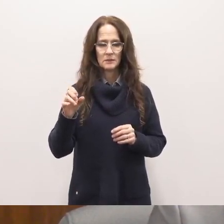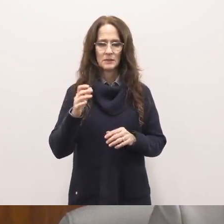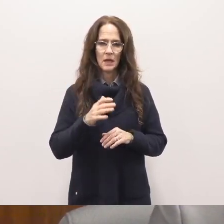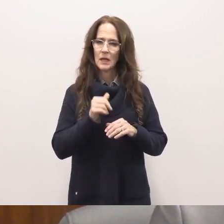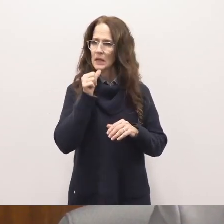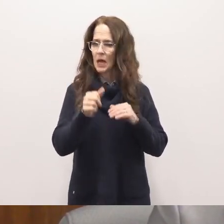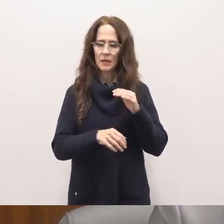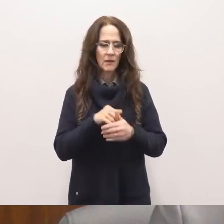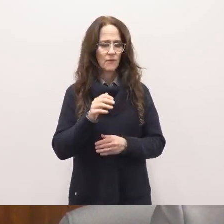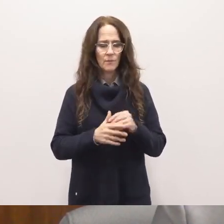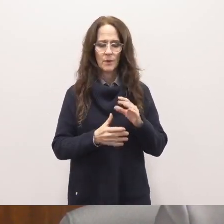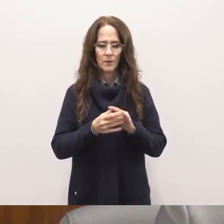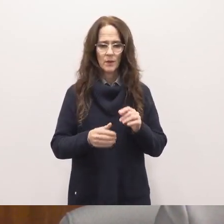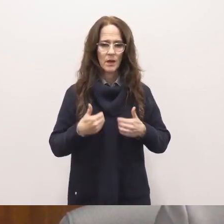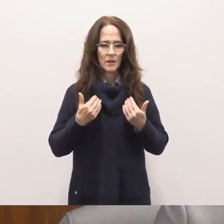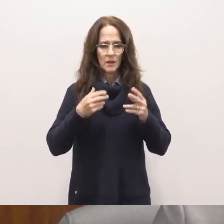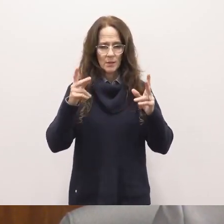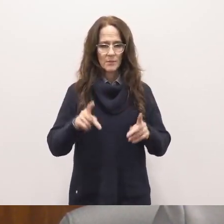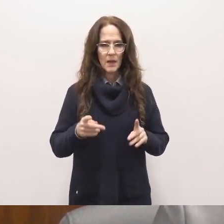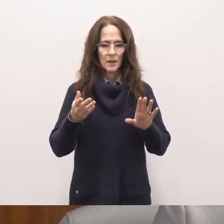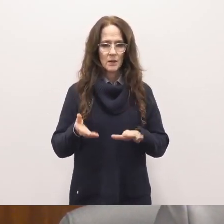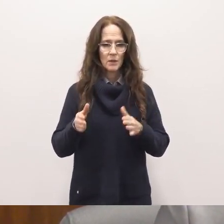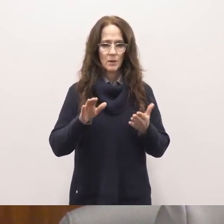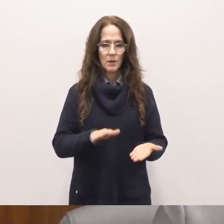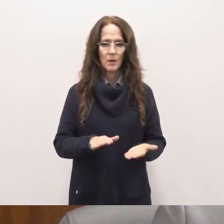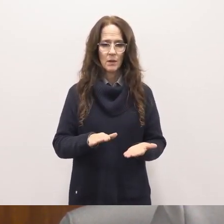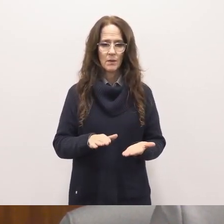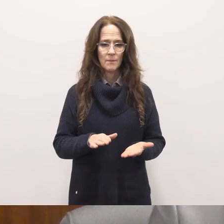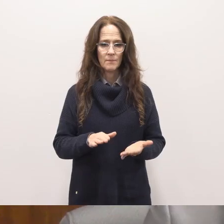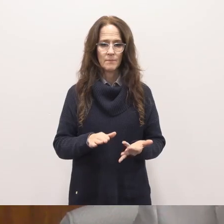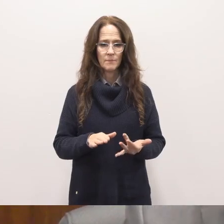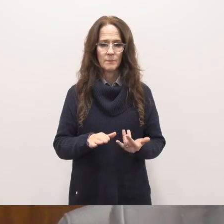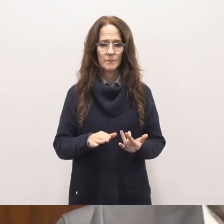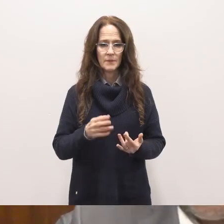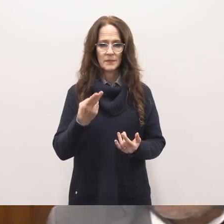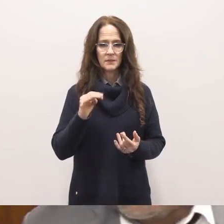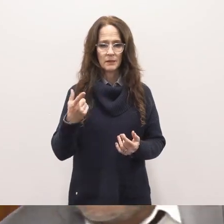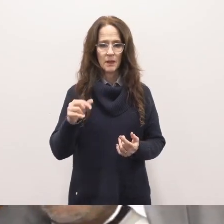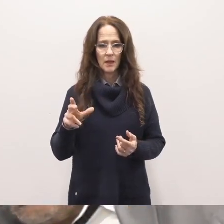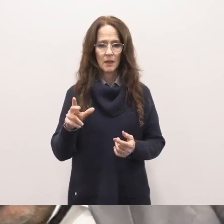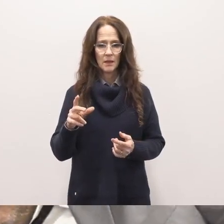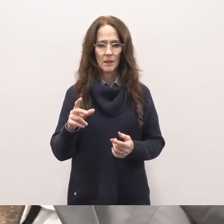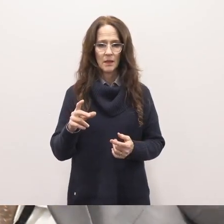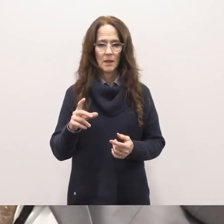as it was a young man who passed away in Signal Hill at the hands of the police.